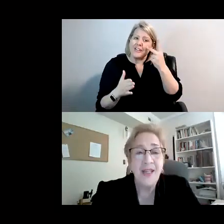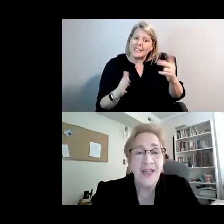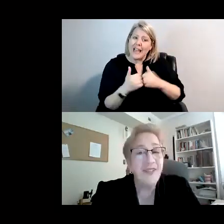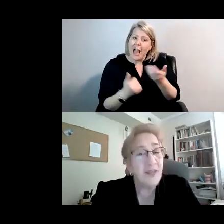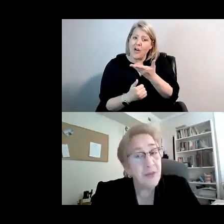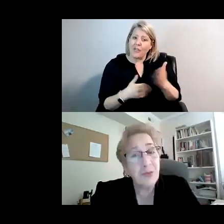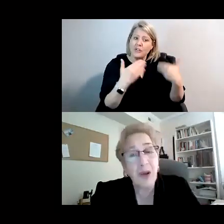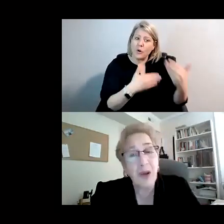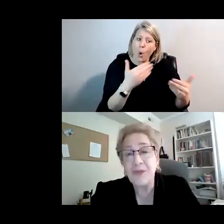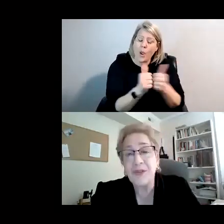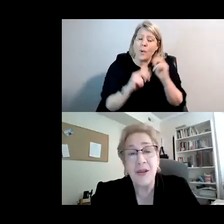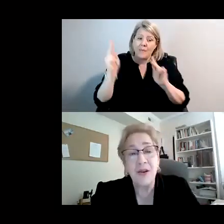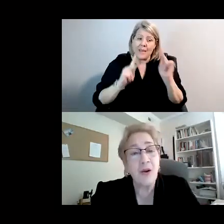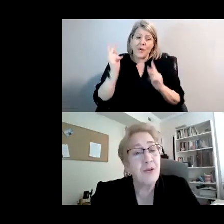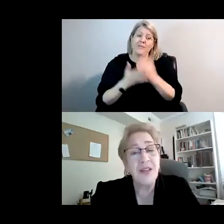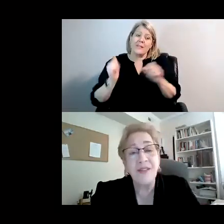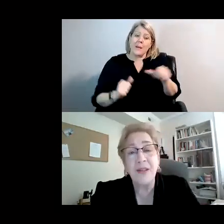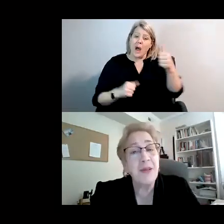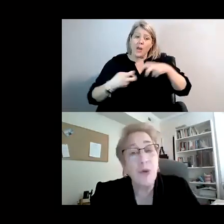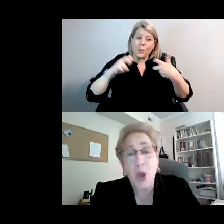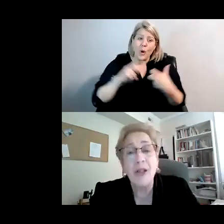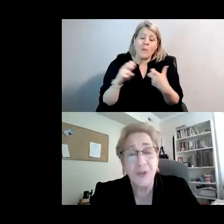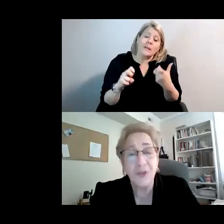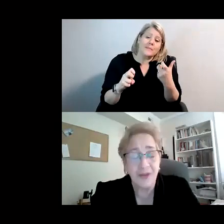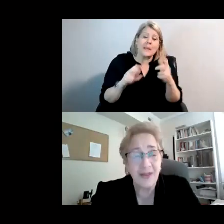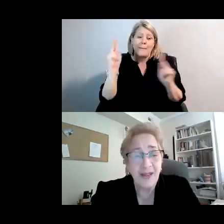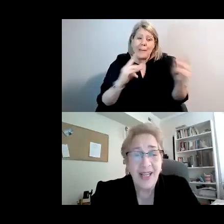And some of those problems are things that people call us with.